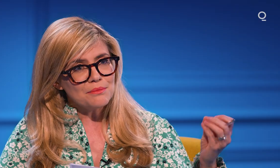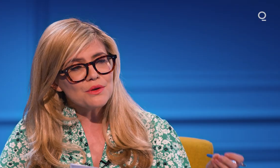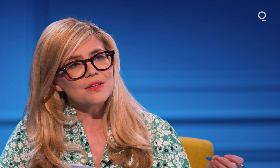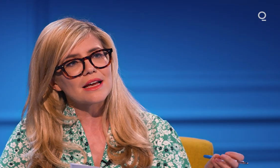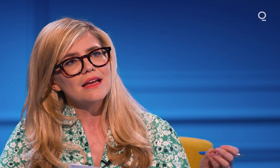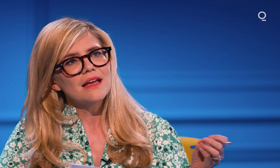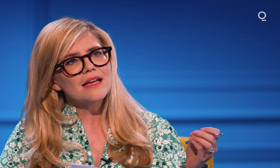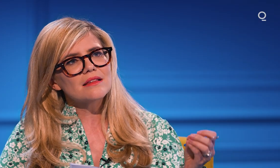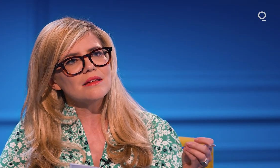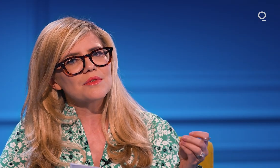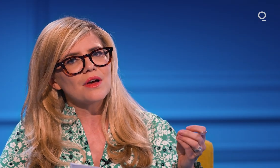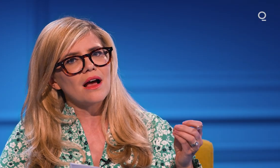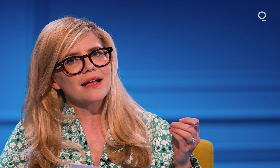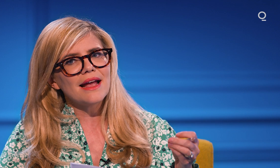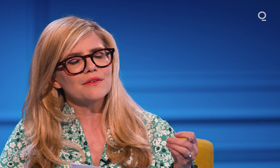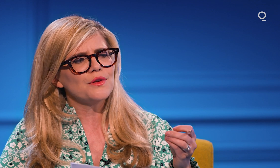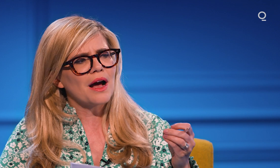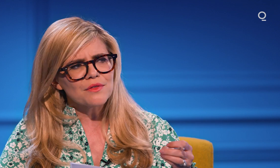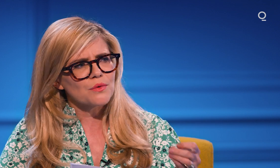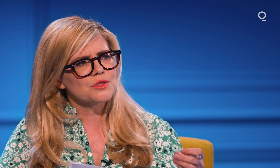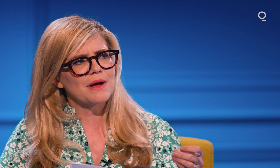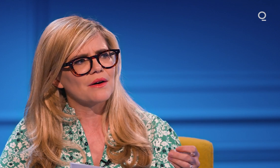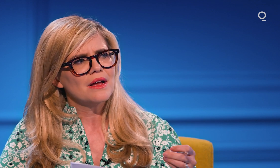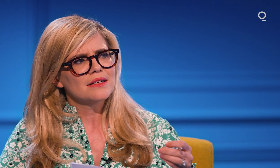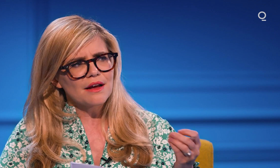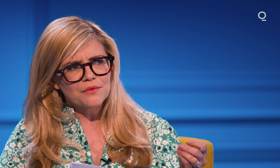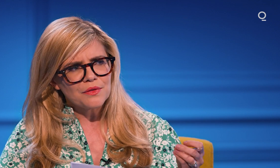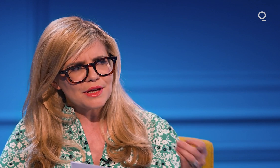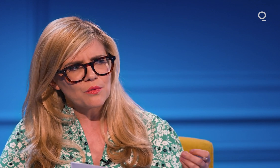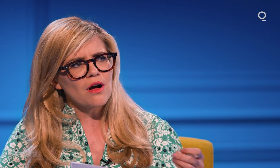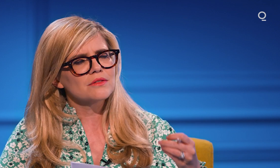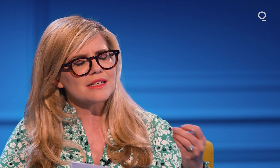and music it seems, again, if you haven't thought about the deaf world,